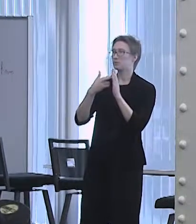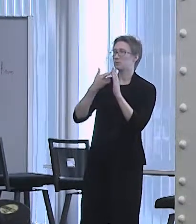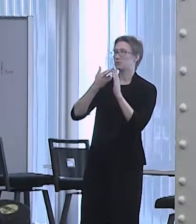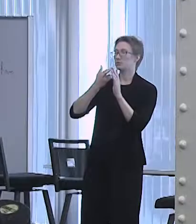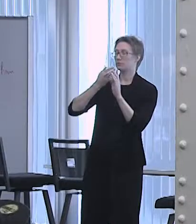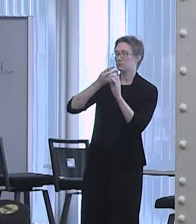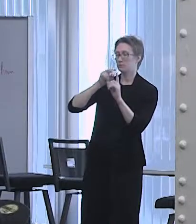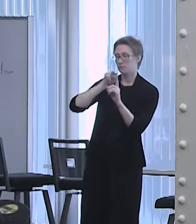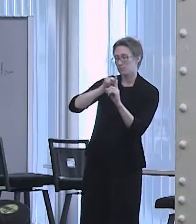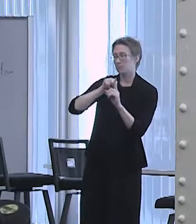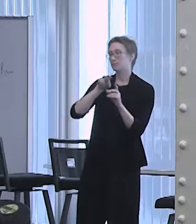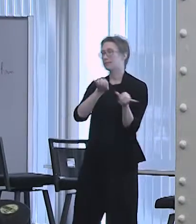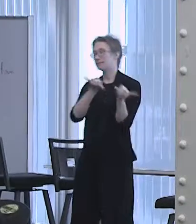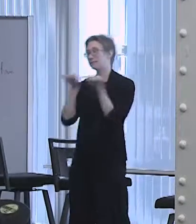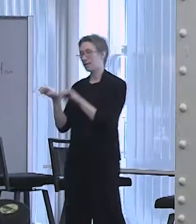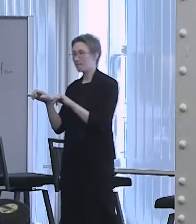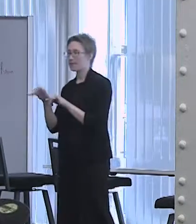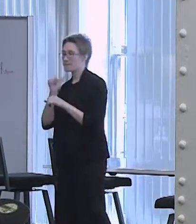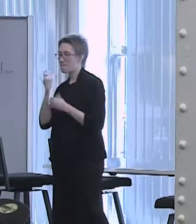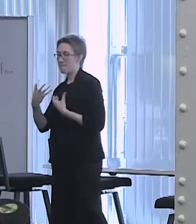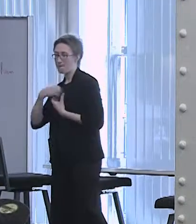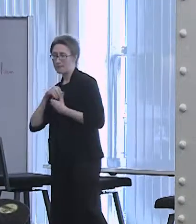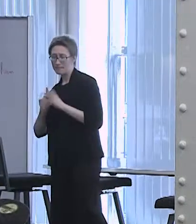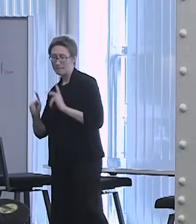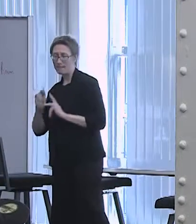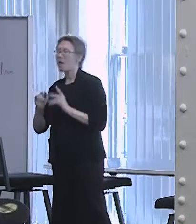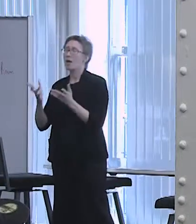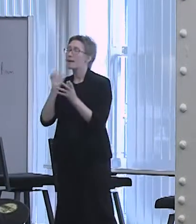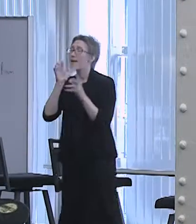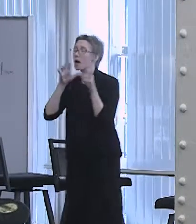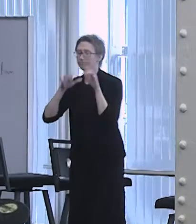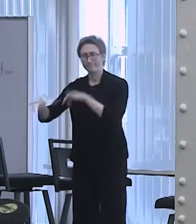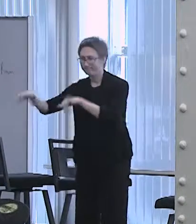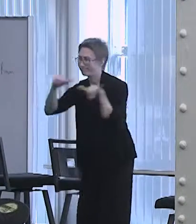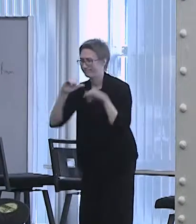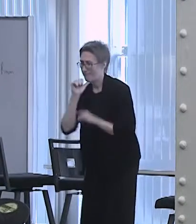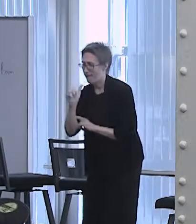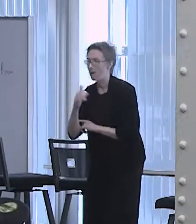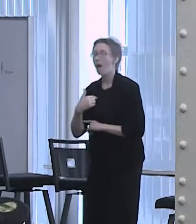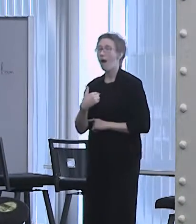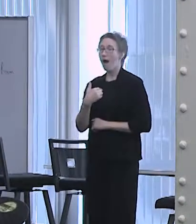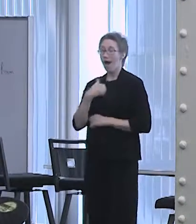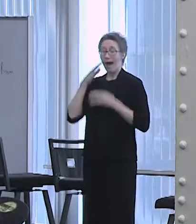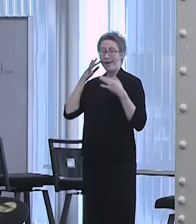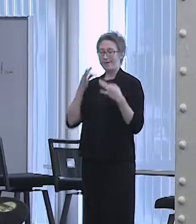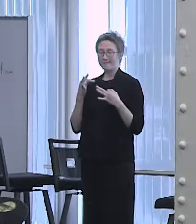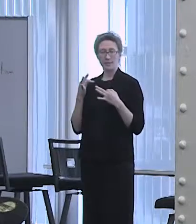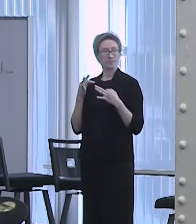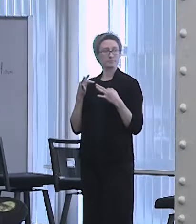in the way that others do. Of course that's not the case for everyone. I've definitely bought into the restrictive gender roles